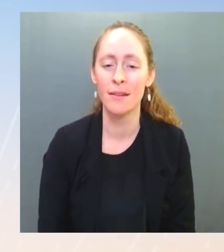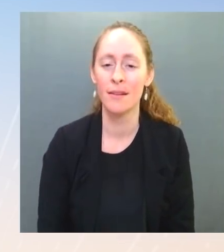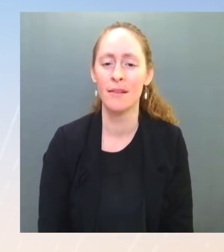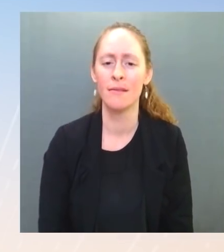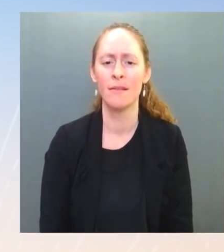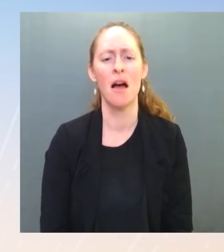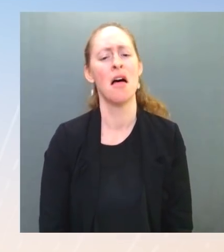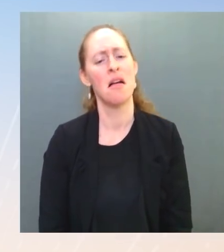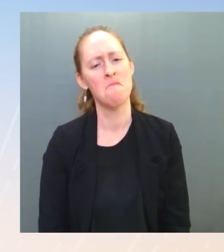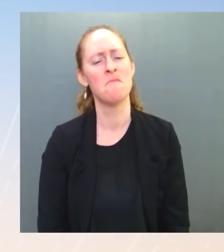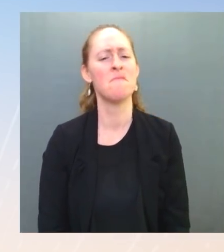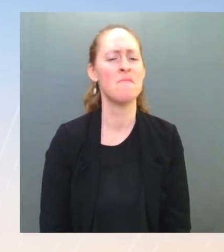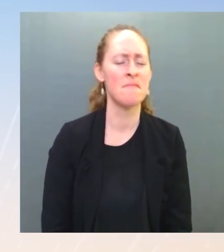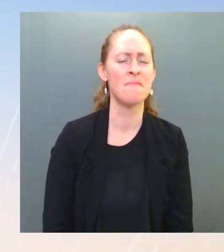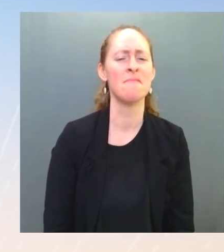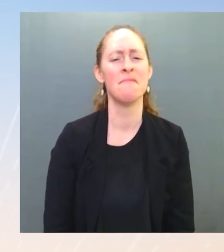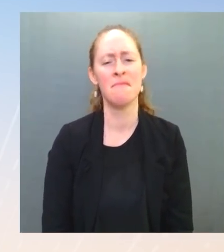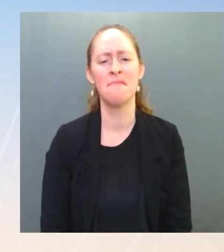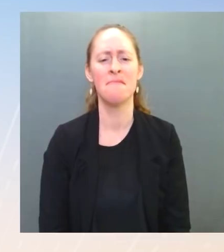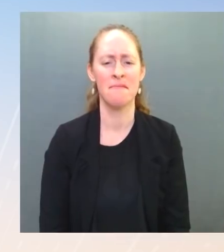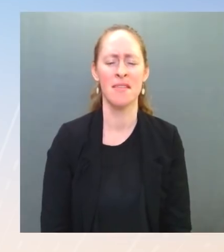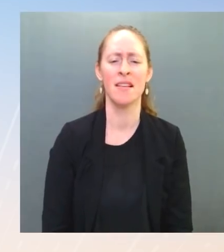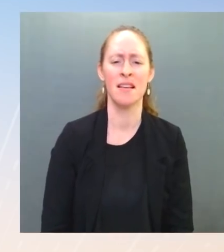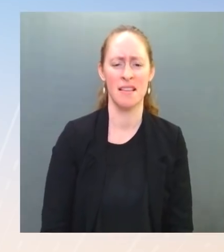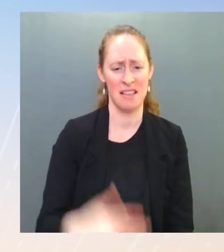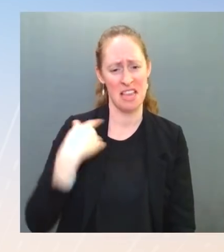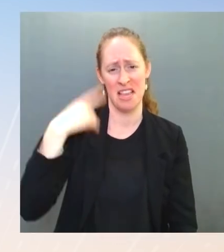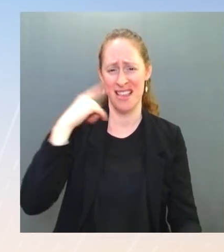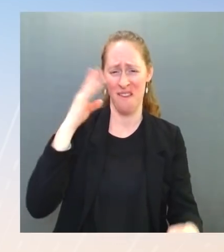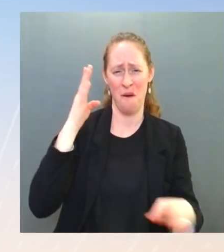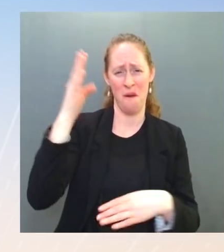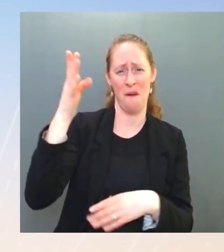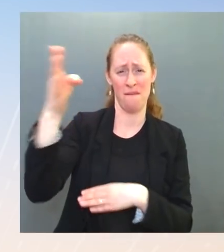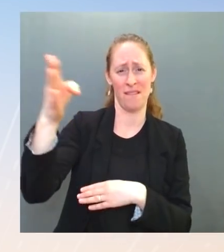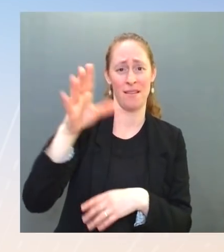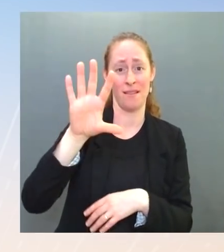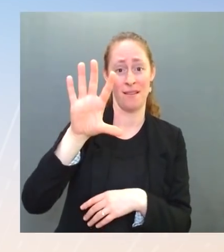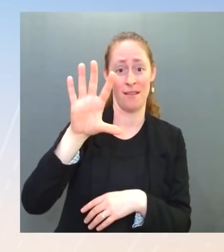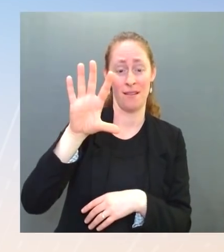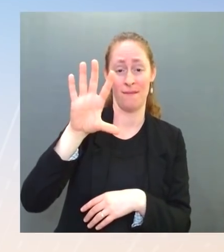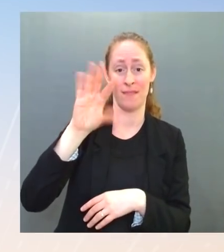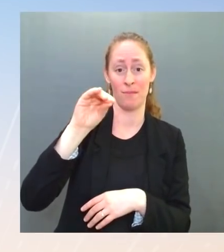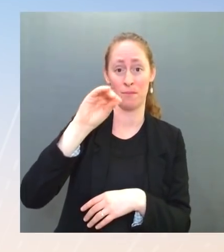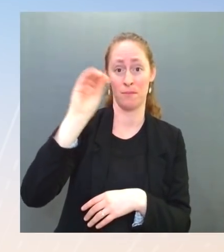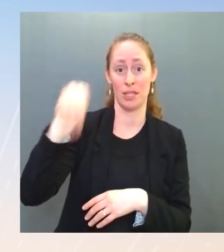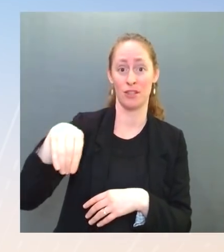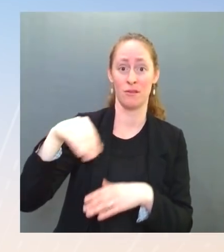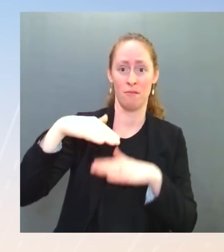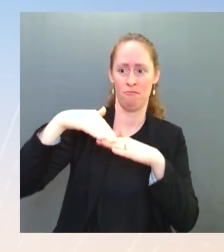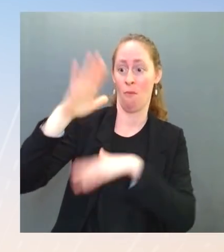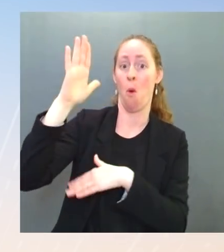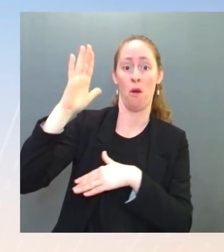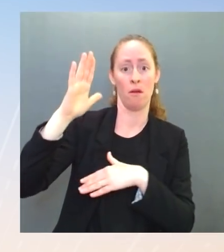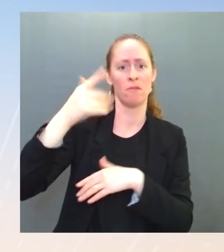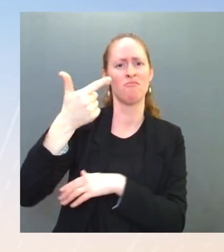into a global coalition is hardly a failure. I don't think anyone would call that a failure. But what India has done to date, and our objective,